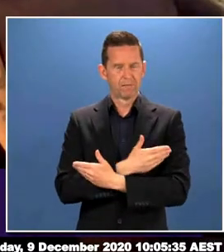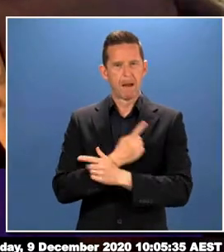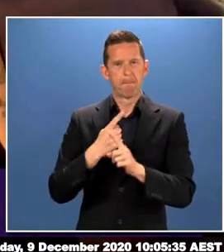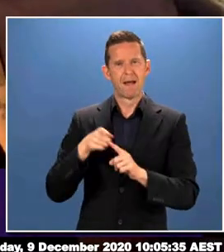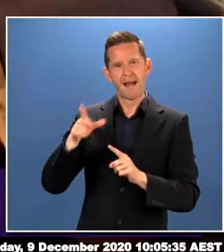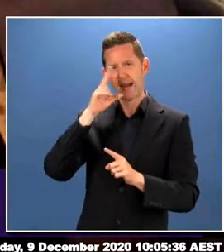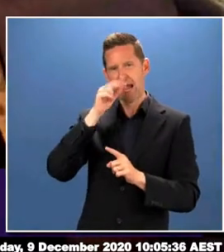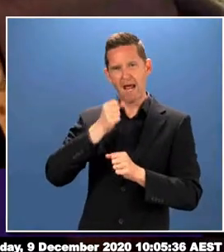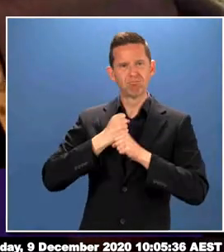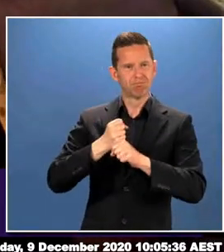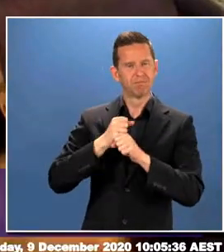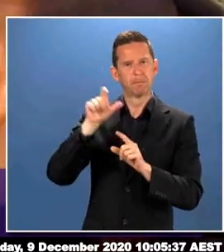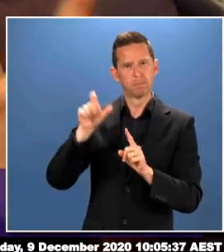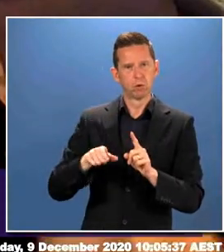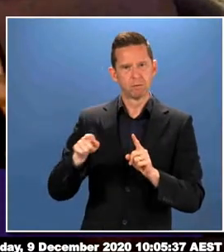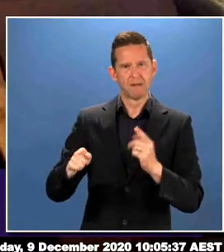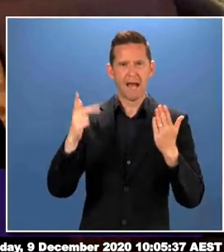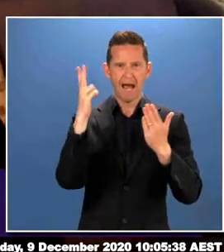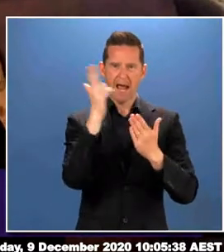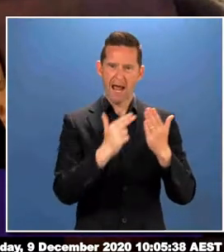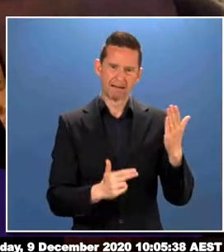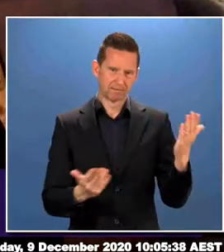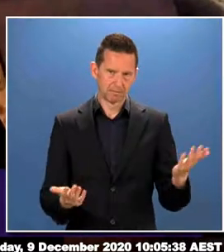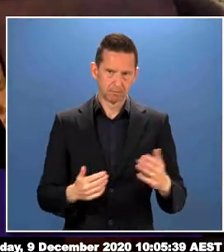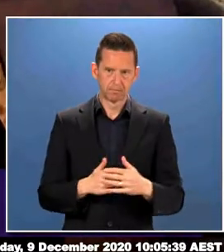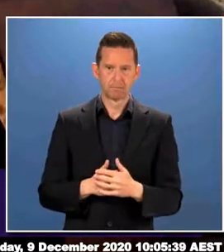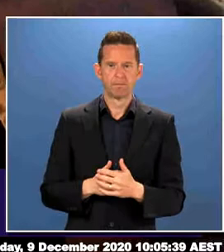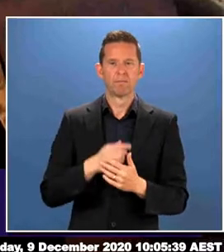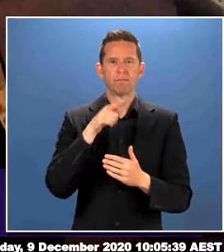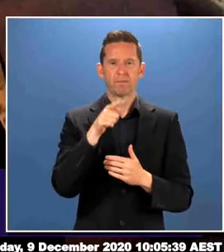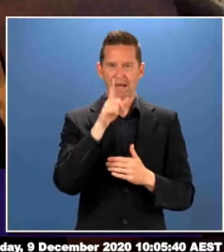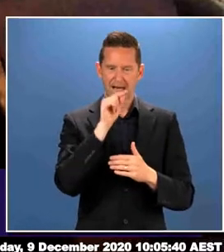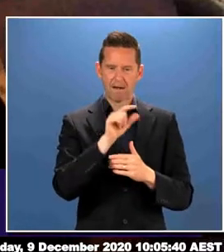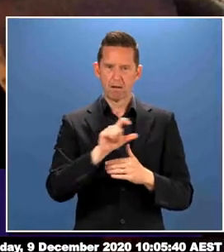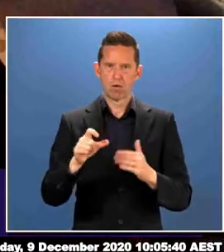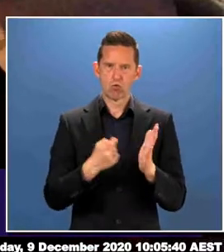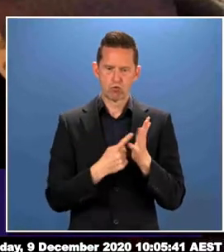an artist, Ruby Allegra. So anyone who is listening, go check out Ruby Allegra and buy her shirts.